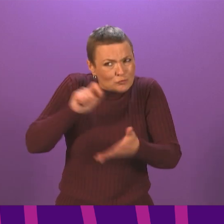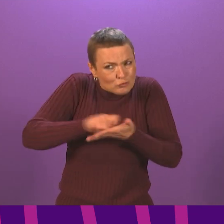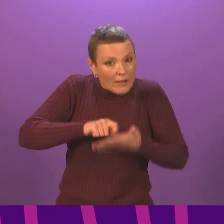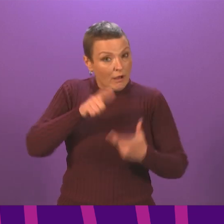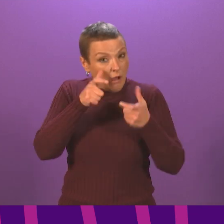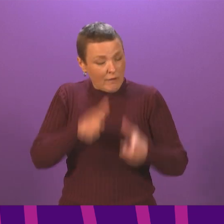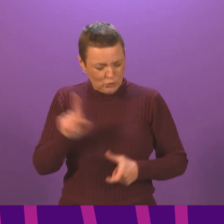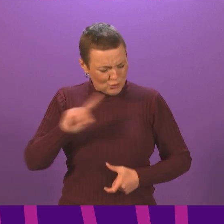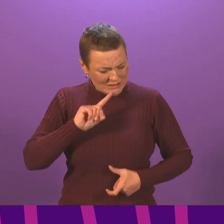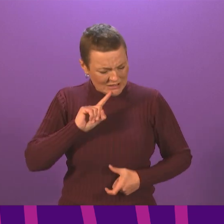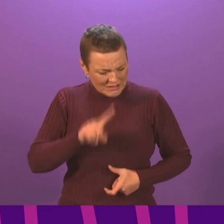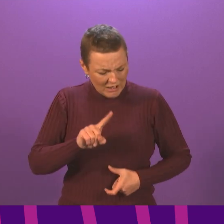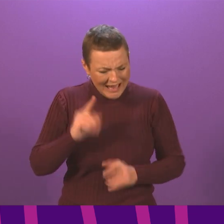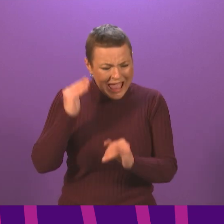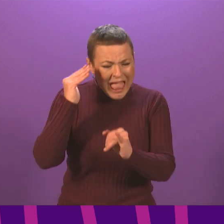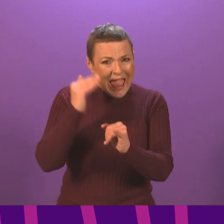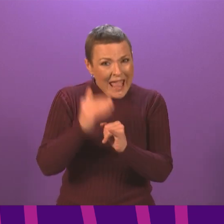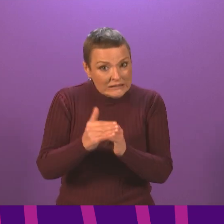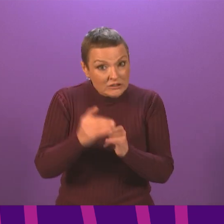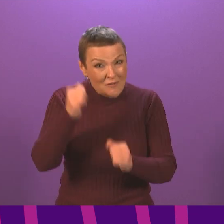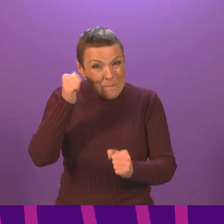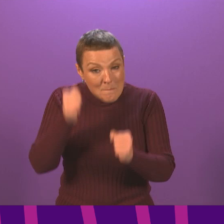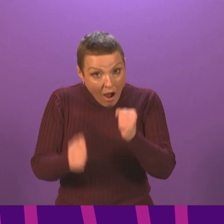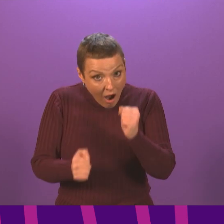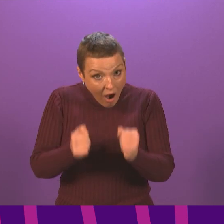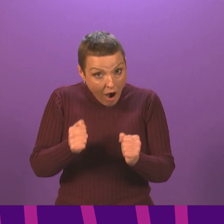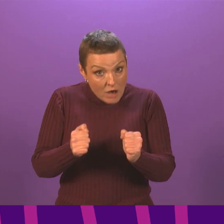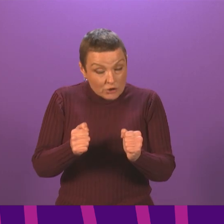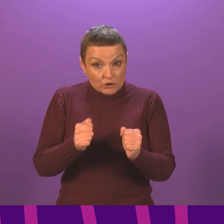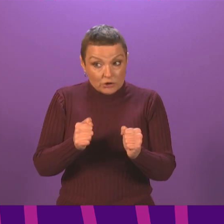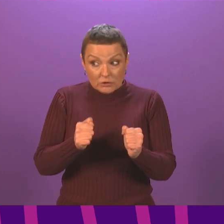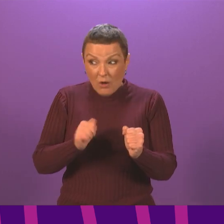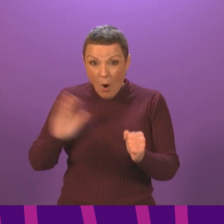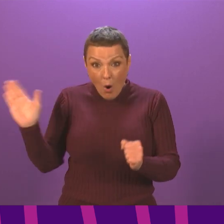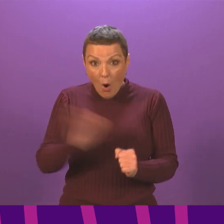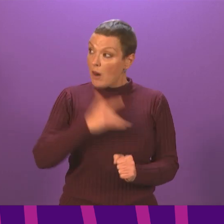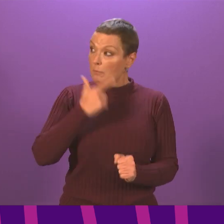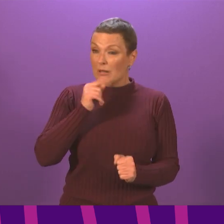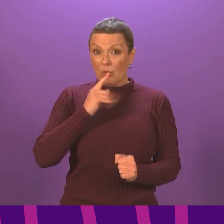this down—that it will be the end of March before everyone who works in home care has